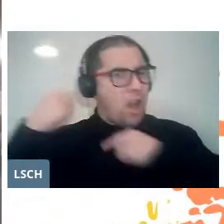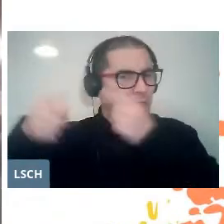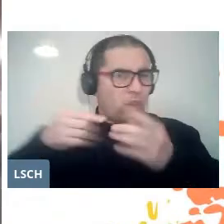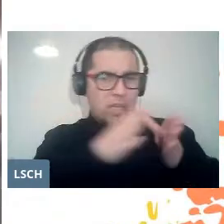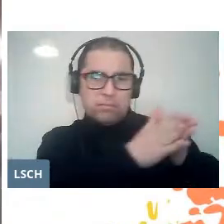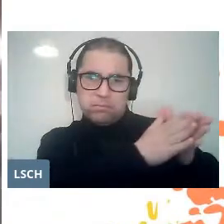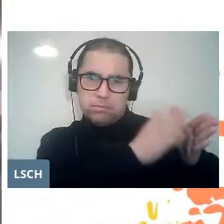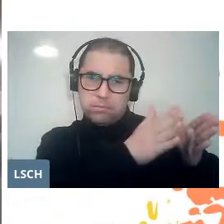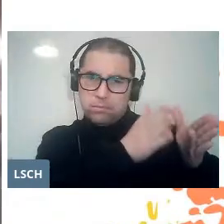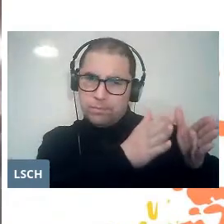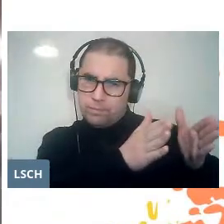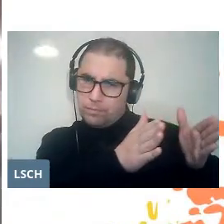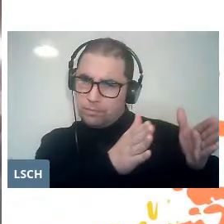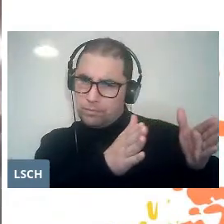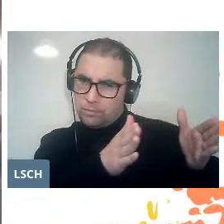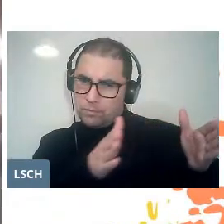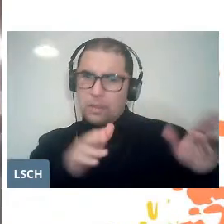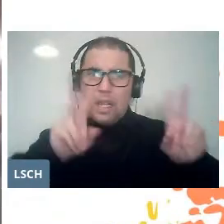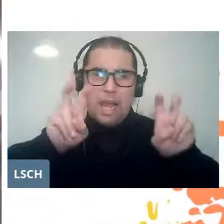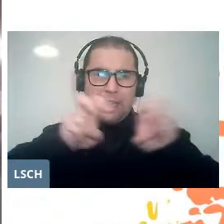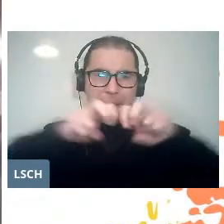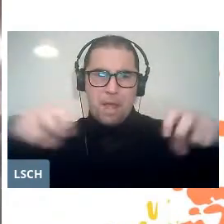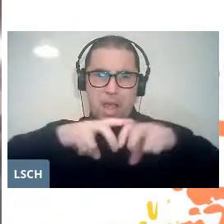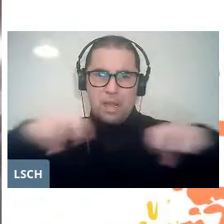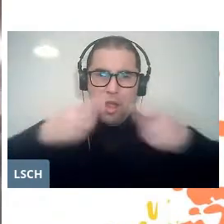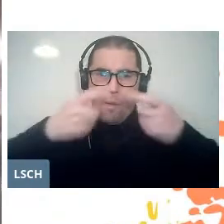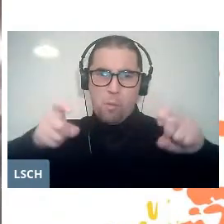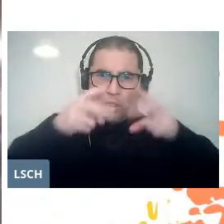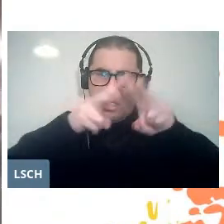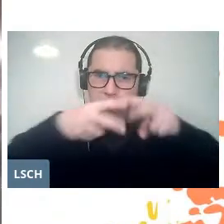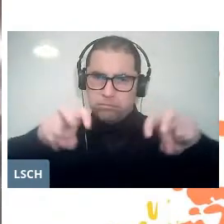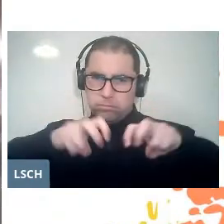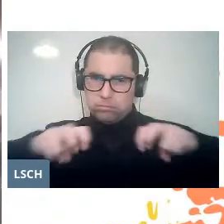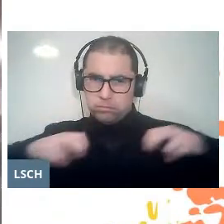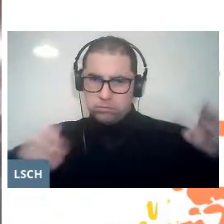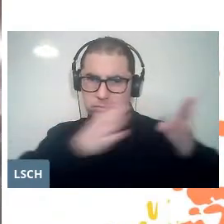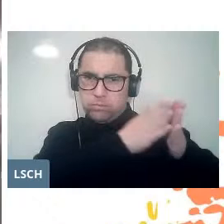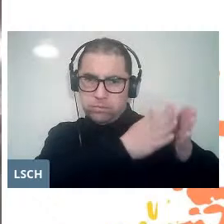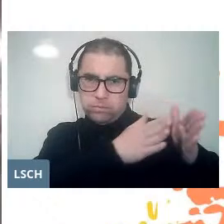how this genre, the symphony, will be developed in all its aspects.